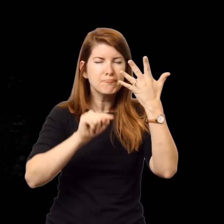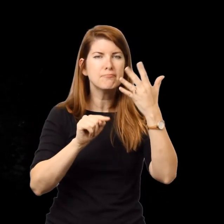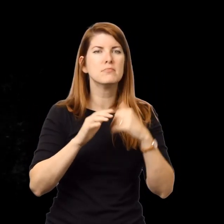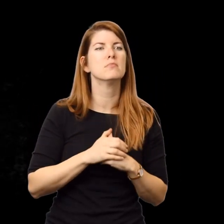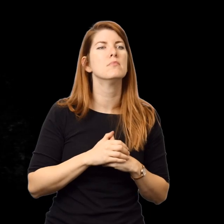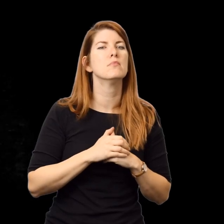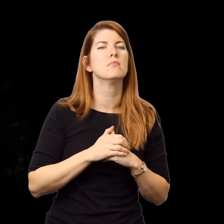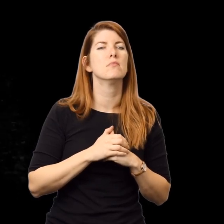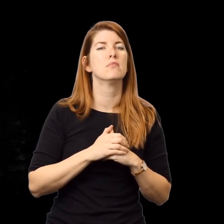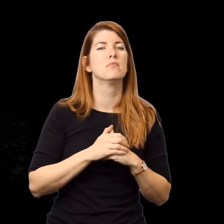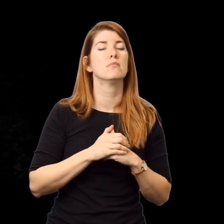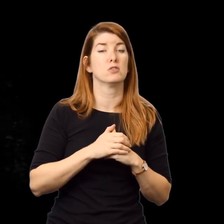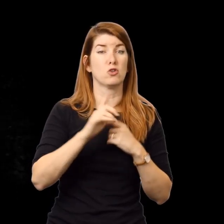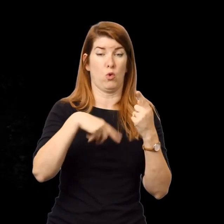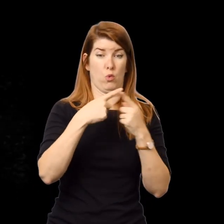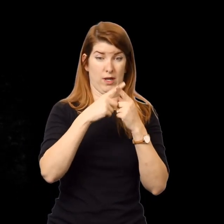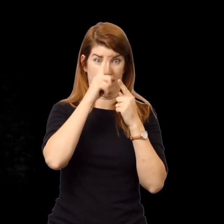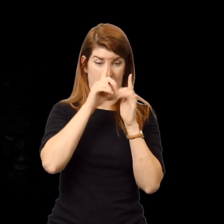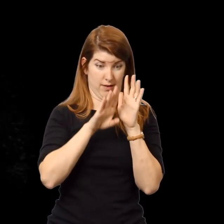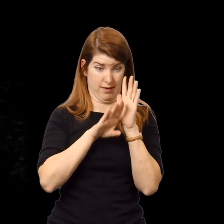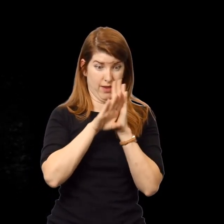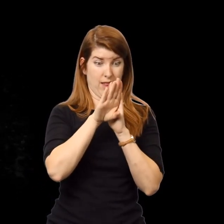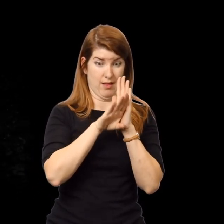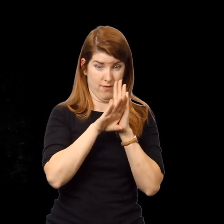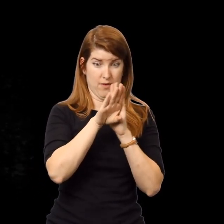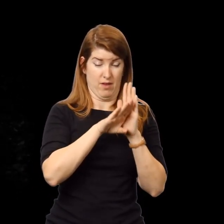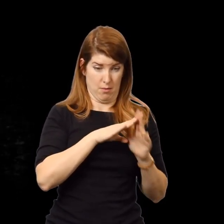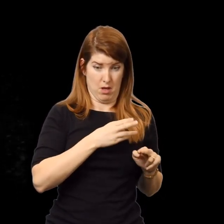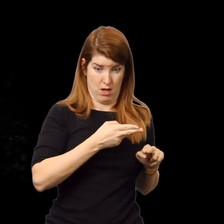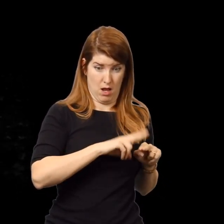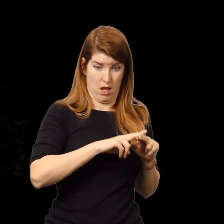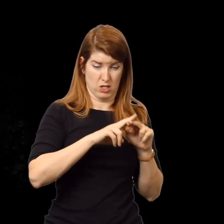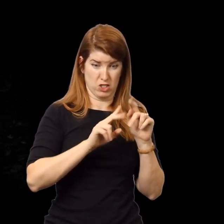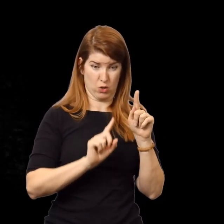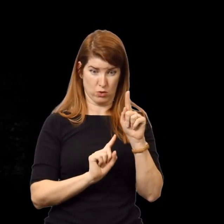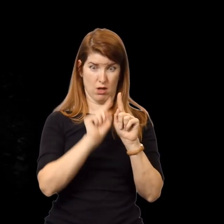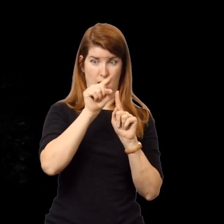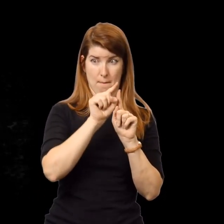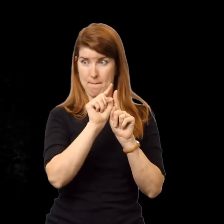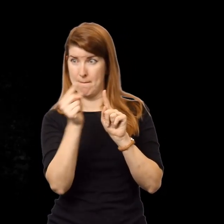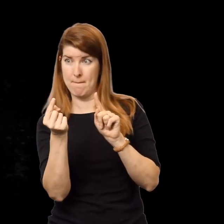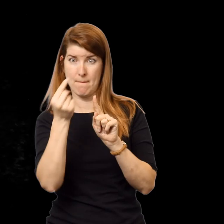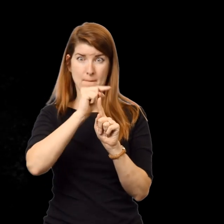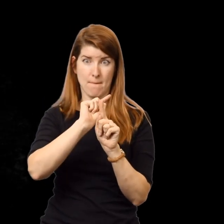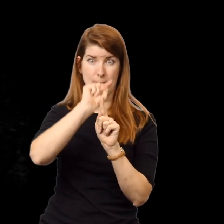All of the later stages of development in the brain moving up and over and forward,